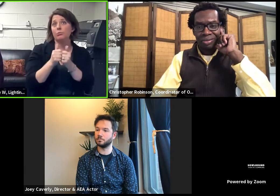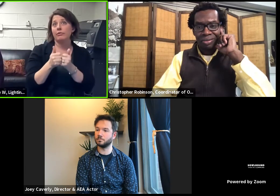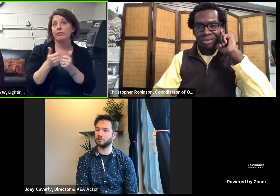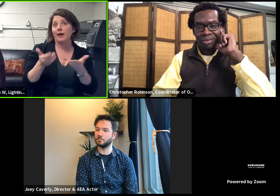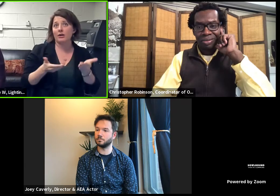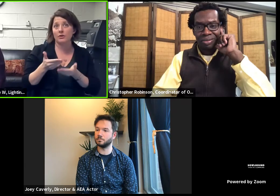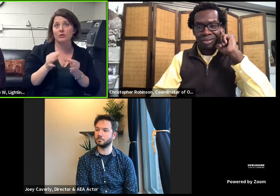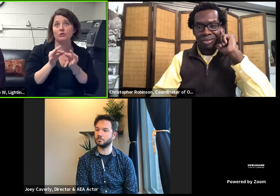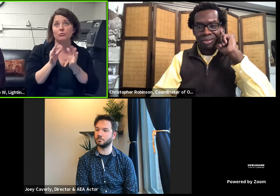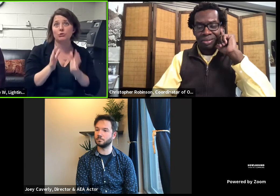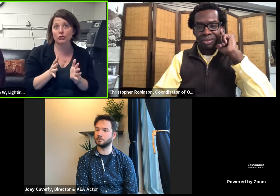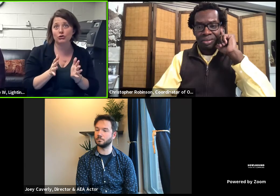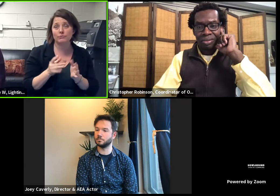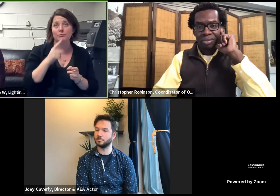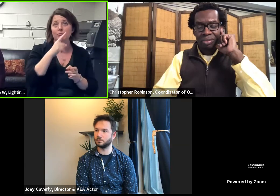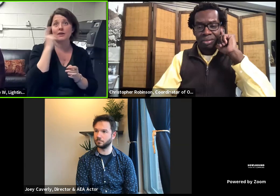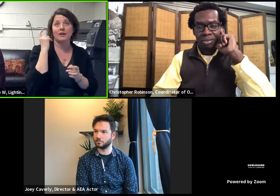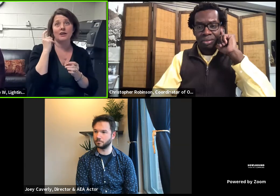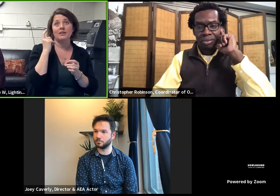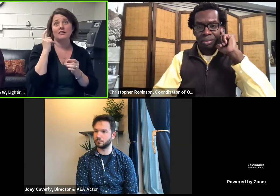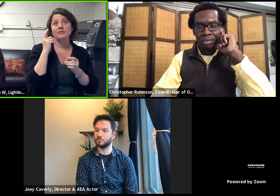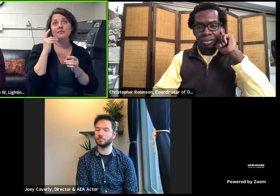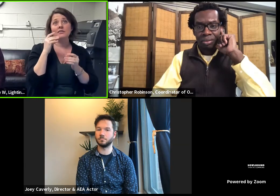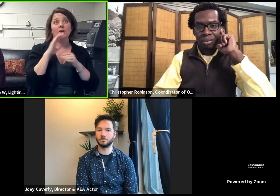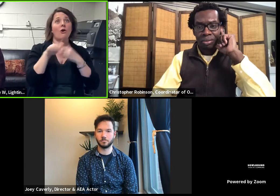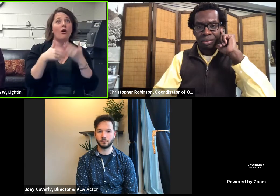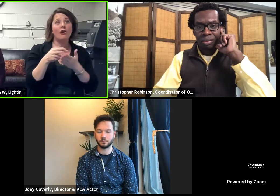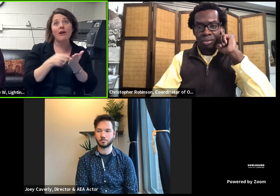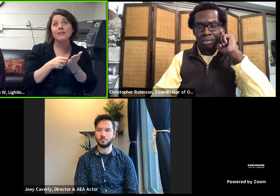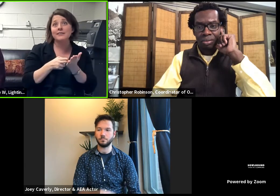I know from my perspective that budgeting is also a big issue for interpreting,